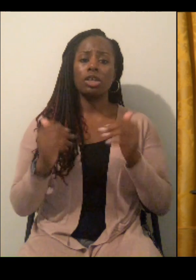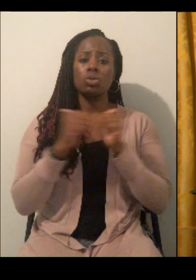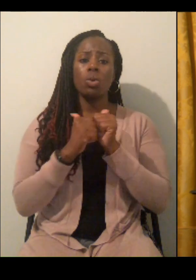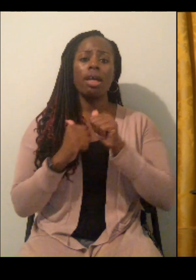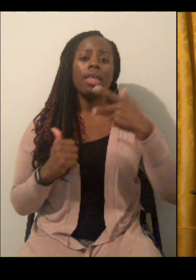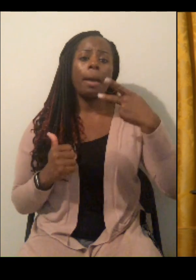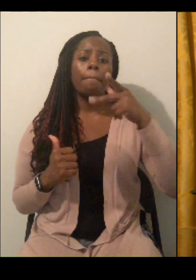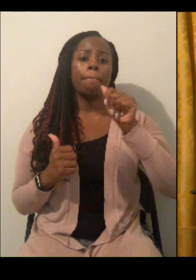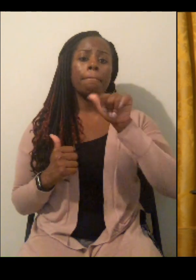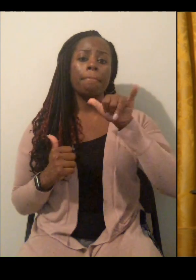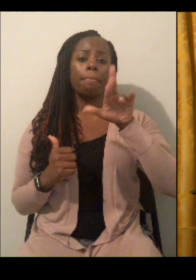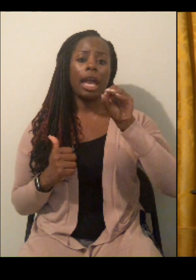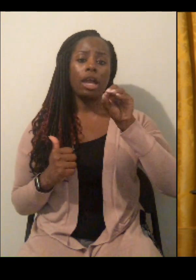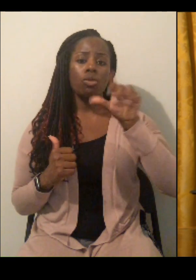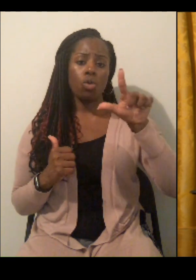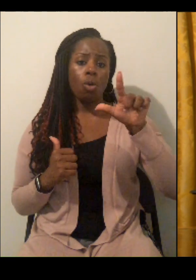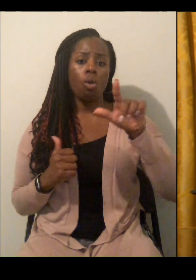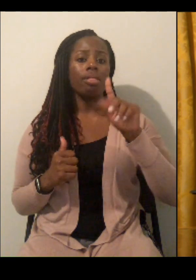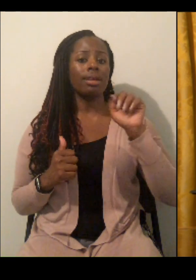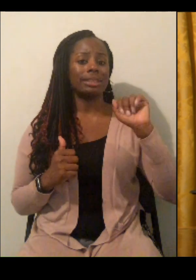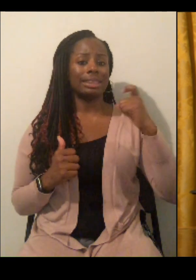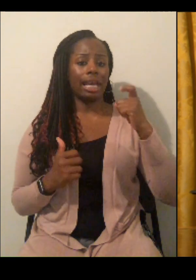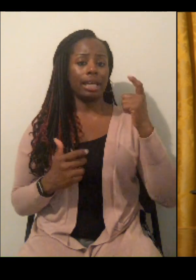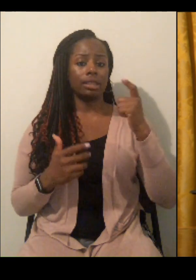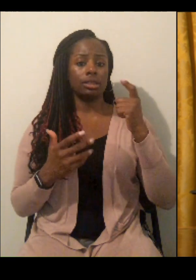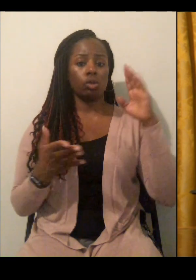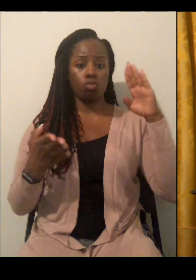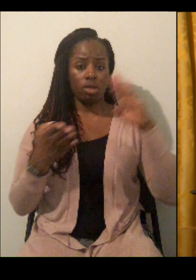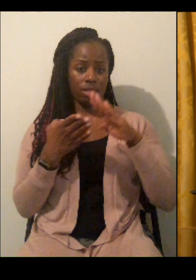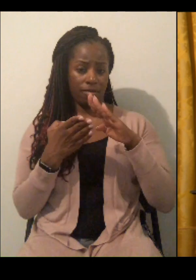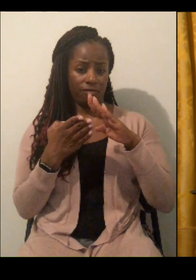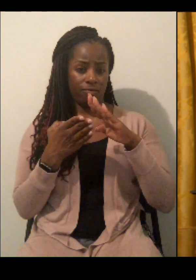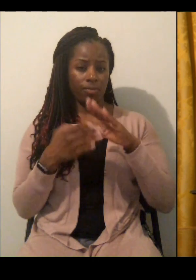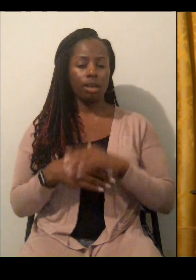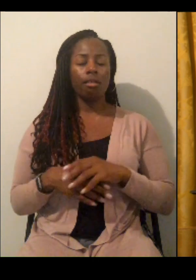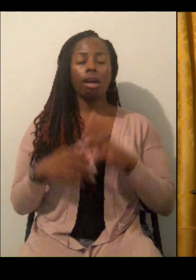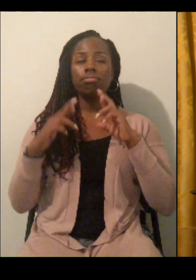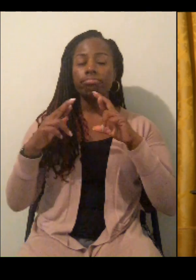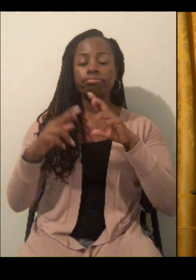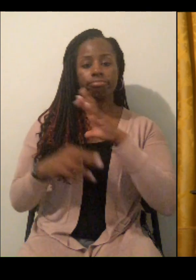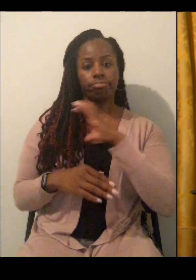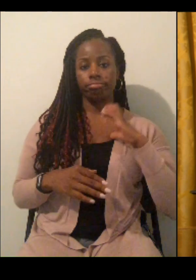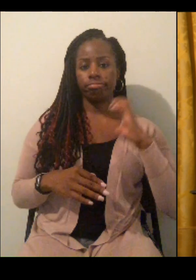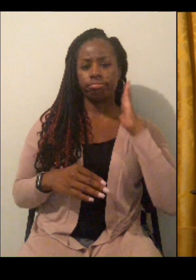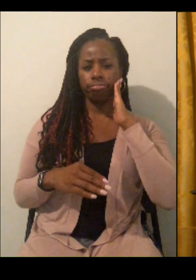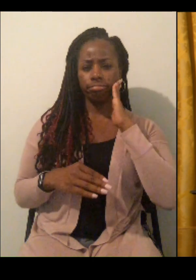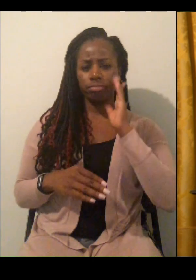hopefully they will consider this very strongly we are at a critical time in